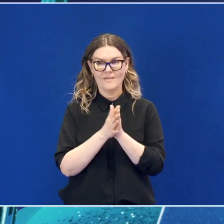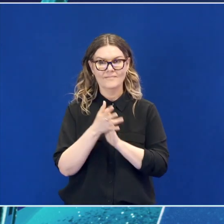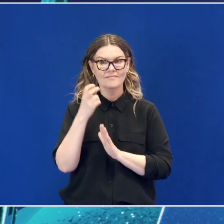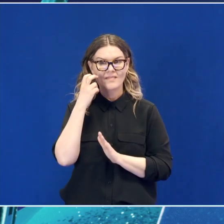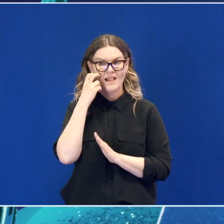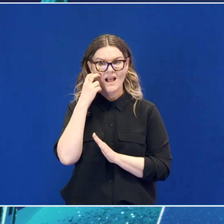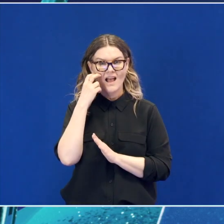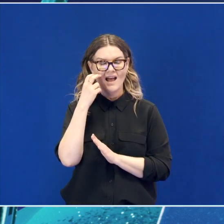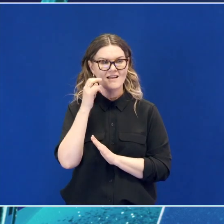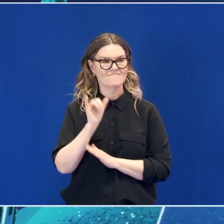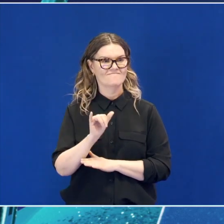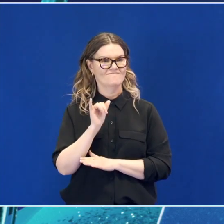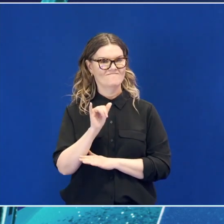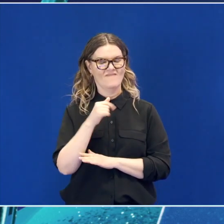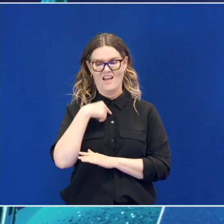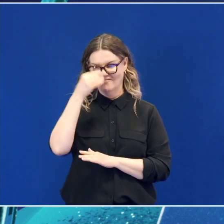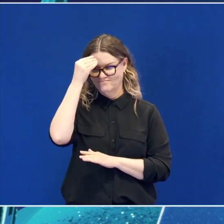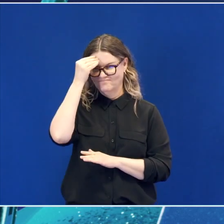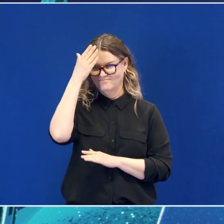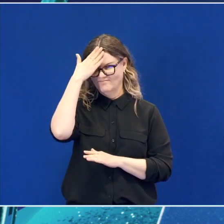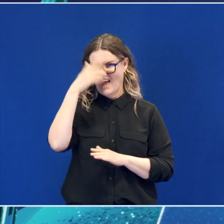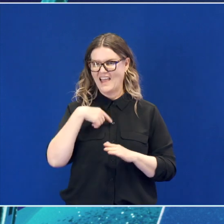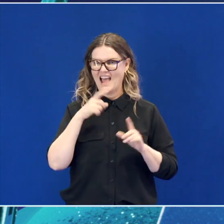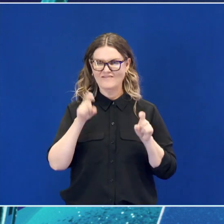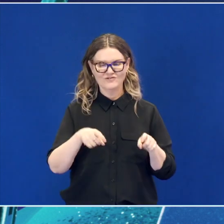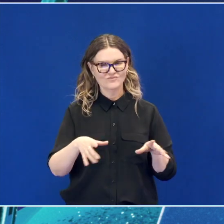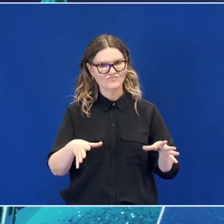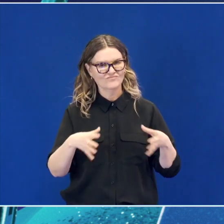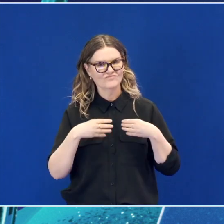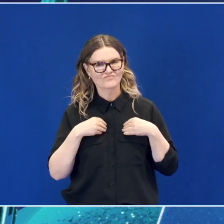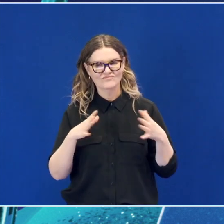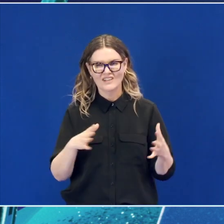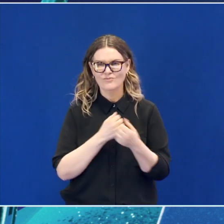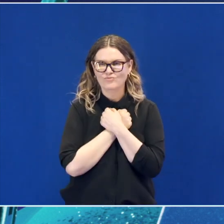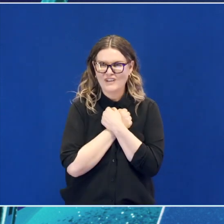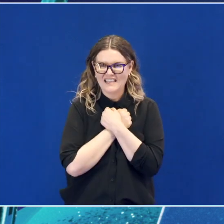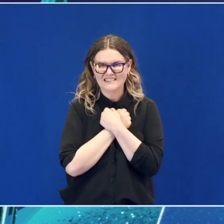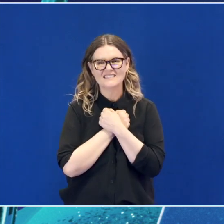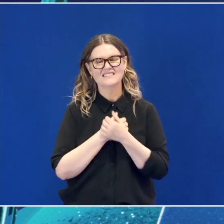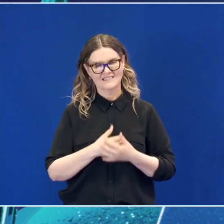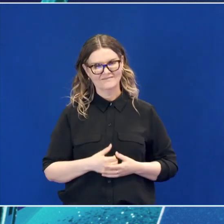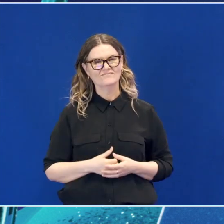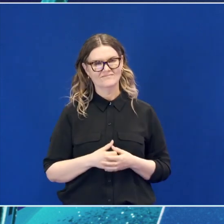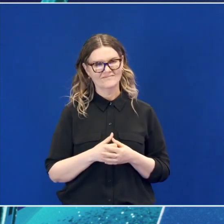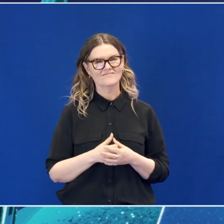into these discussions with these wonderful panelists here and the others that were mentioned. And then the other end